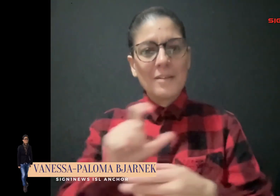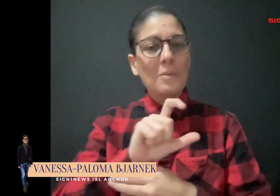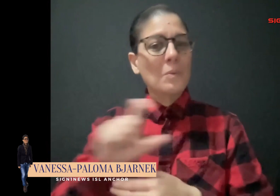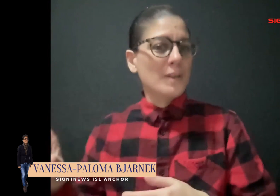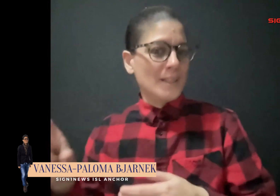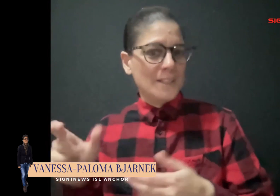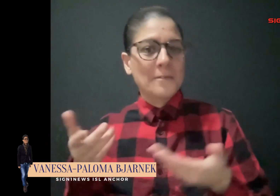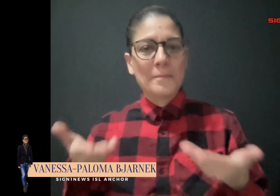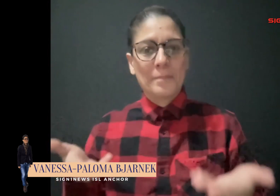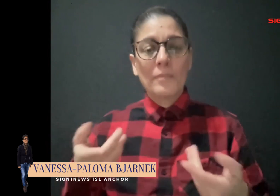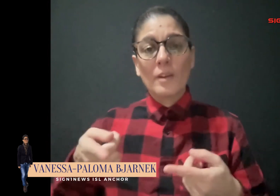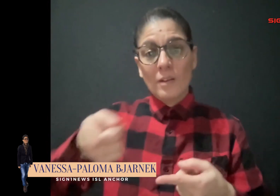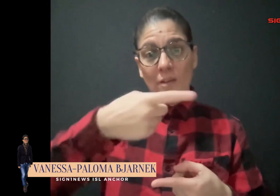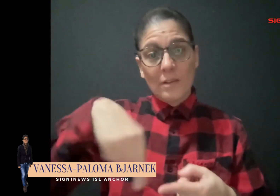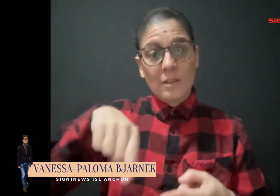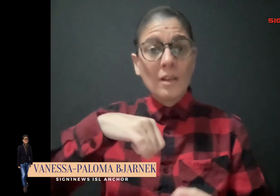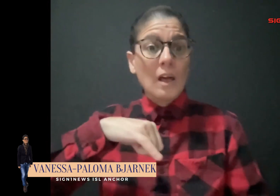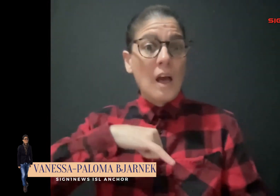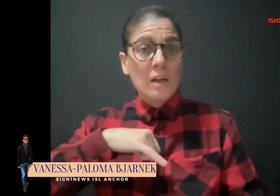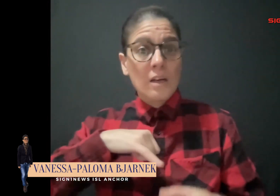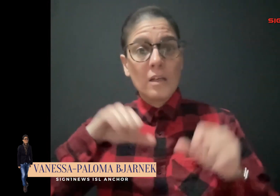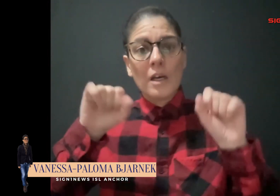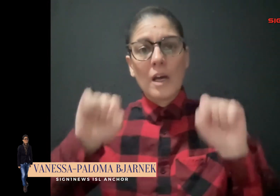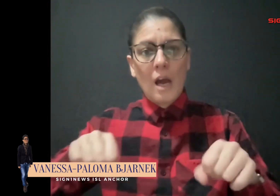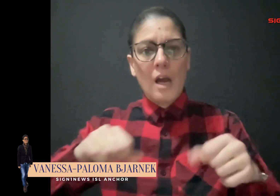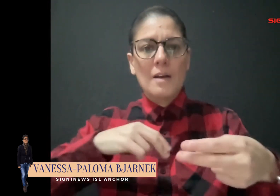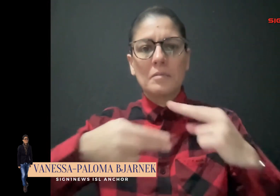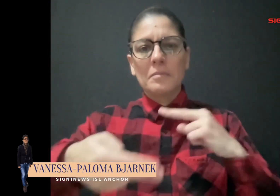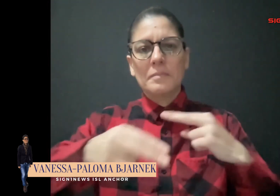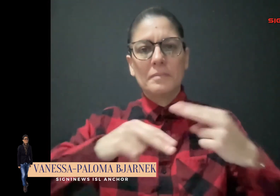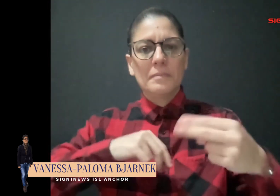top trending international news stories making headlines today if you post an interesting